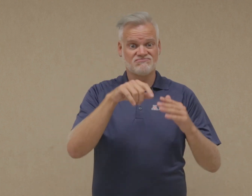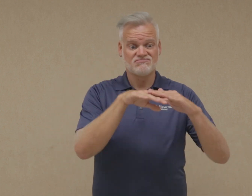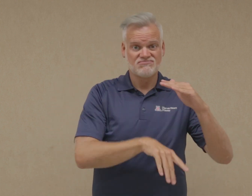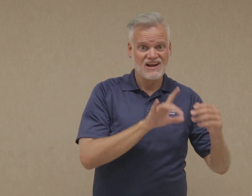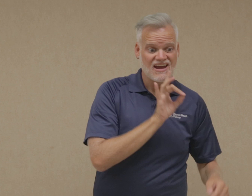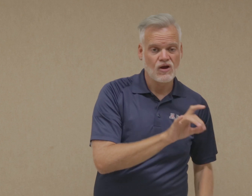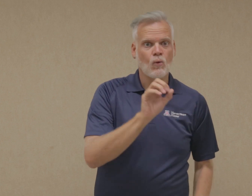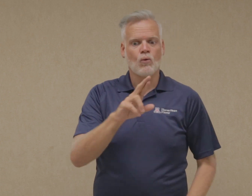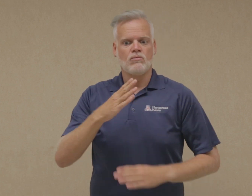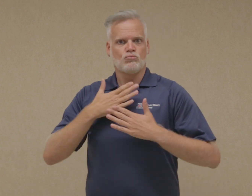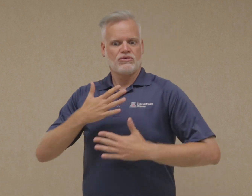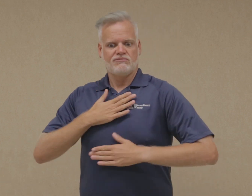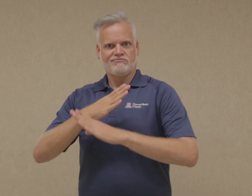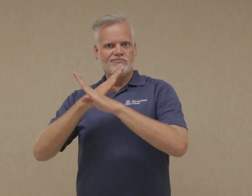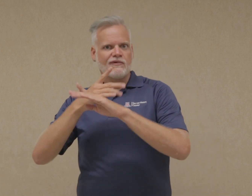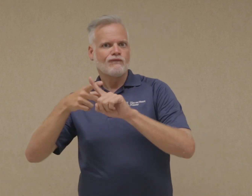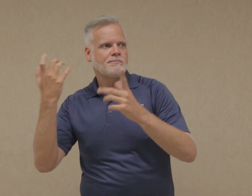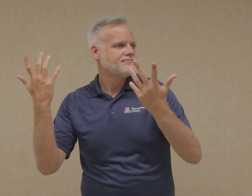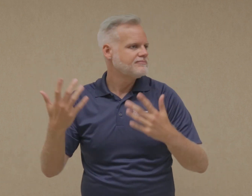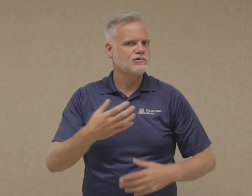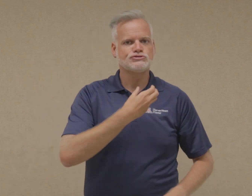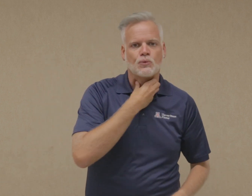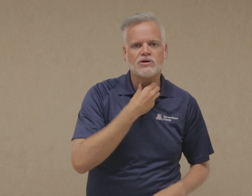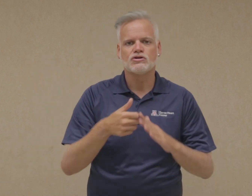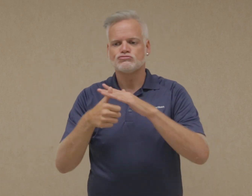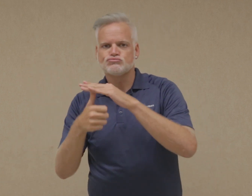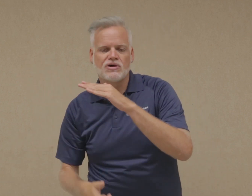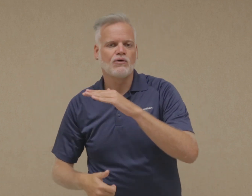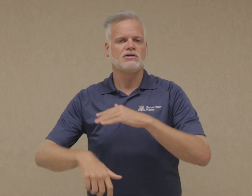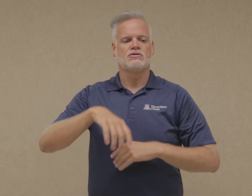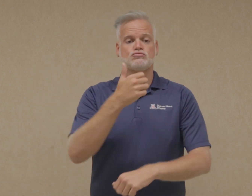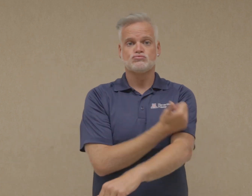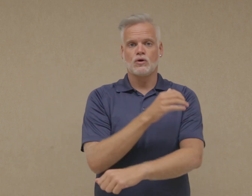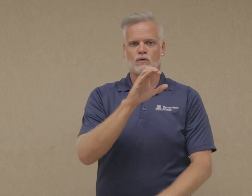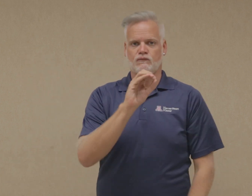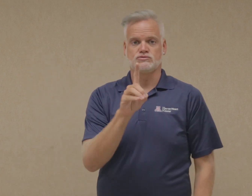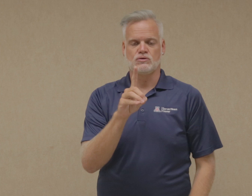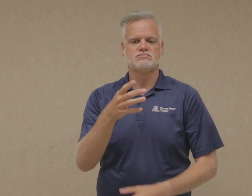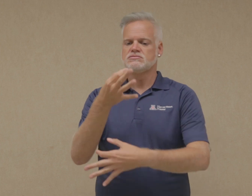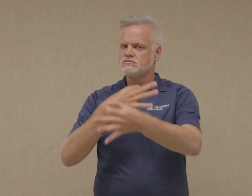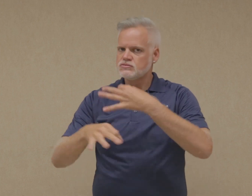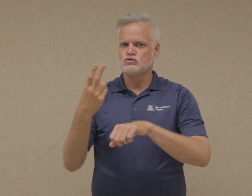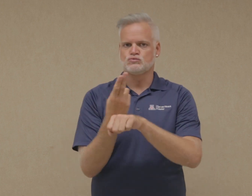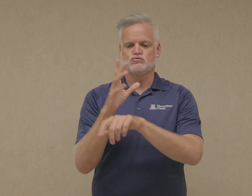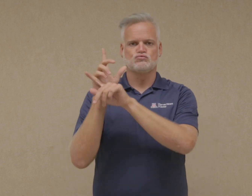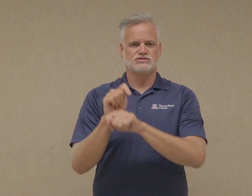and people who have had an obstruction to their airway. This includes: choking, drowning, and drug overdoses. In these